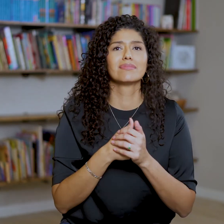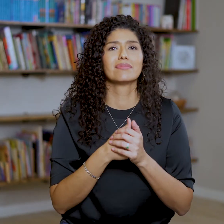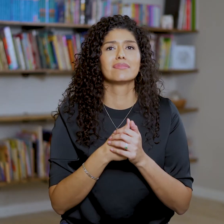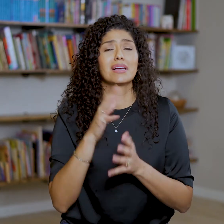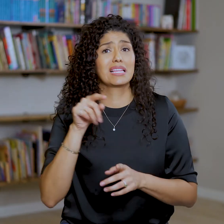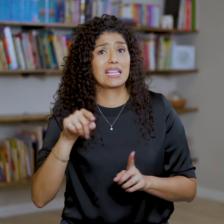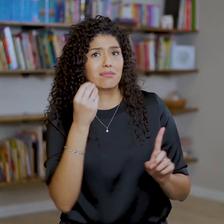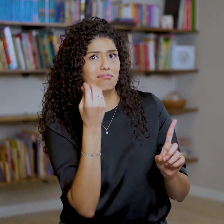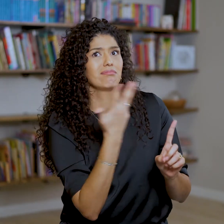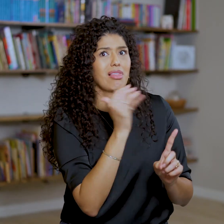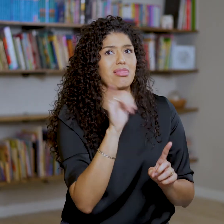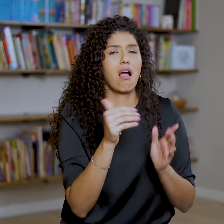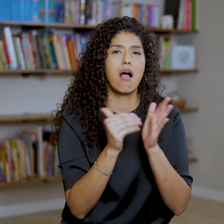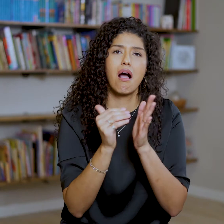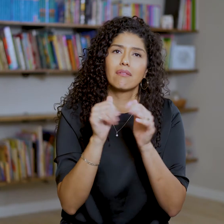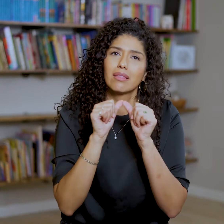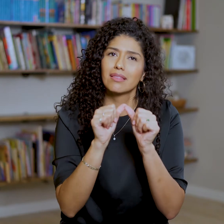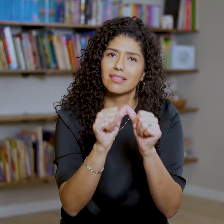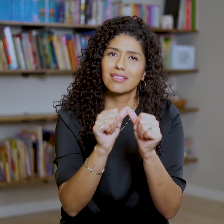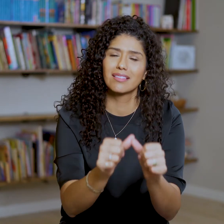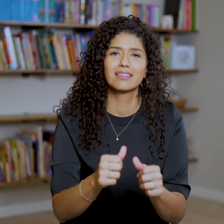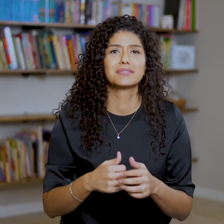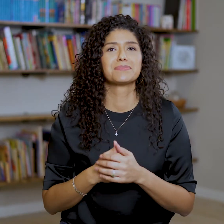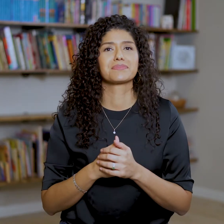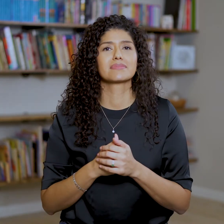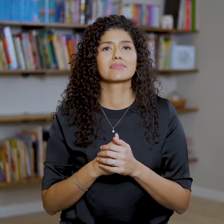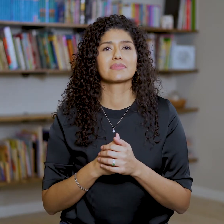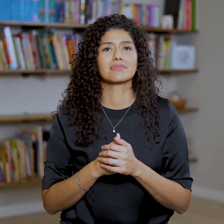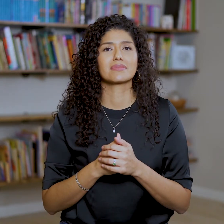and he lets her know repeatedly and at length.